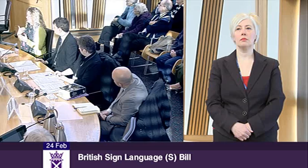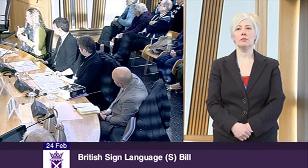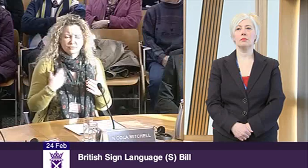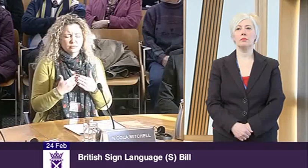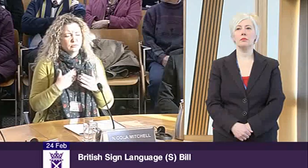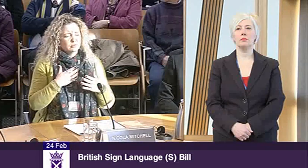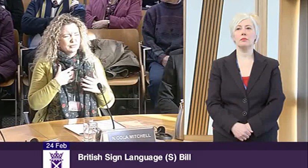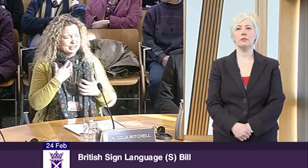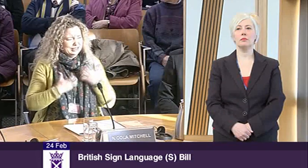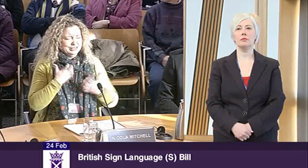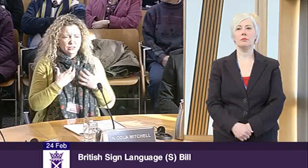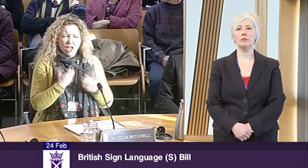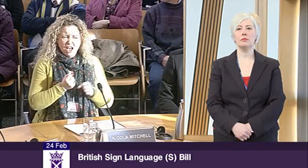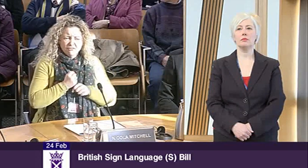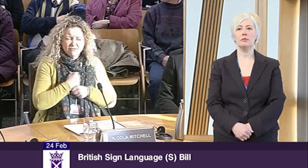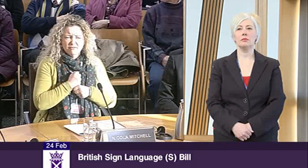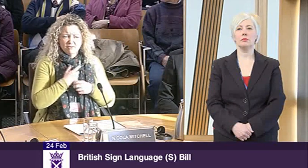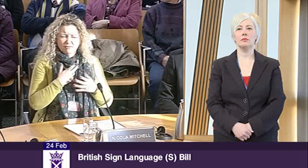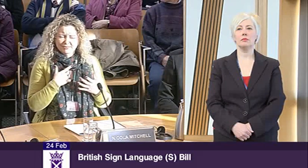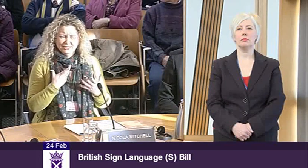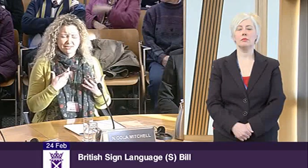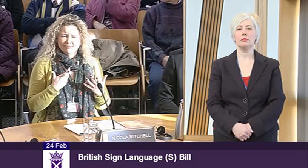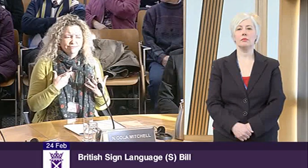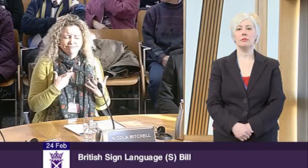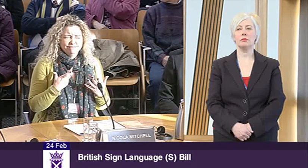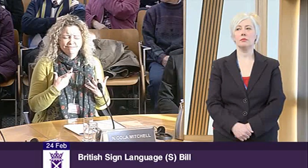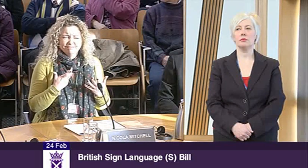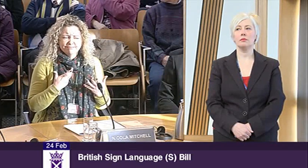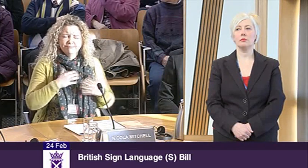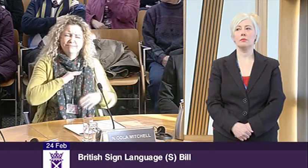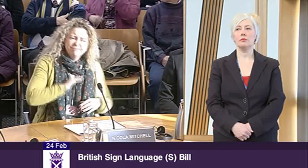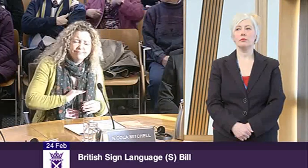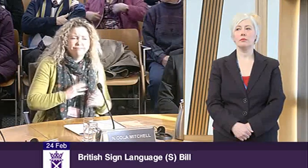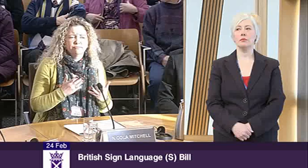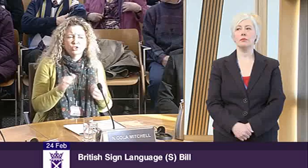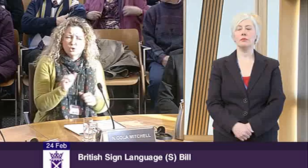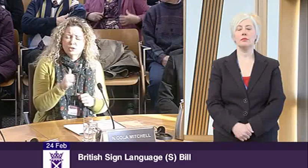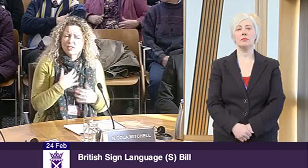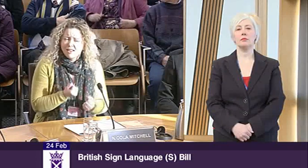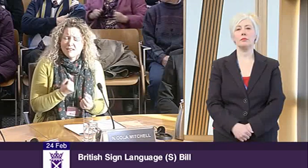lives and needs to be part of the way in which we access services. Deaf people are hugely